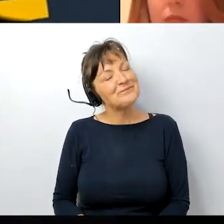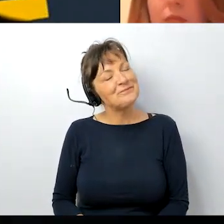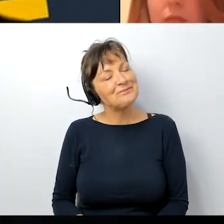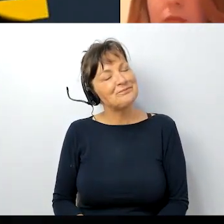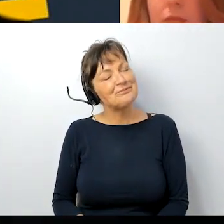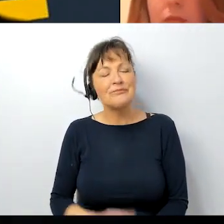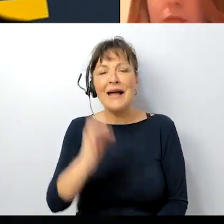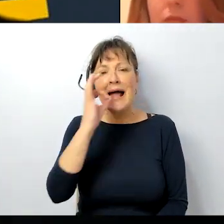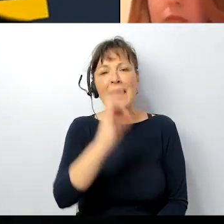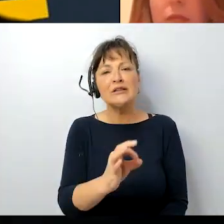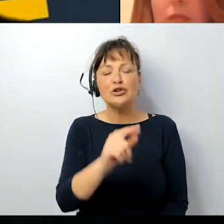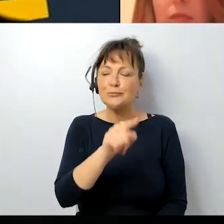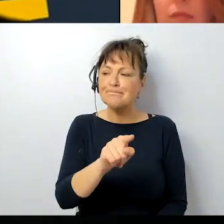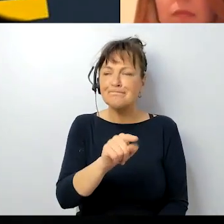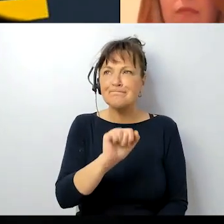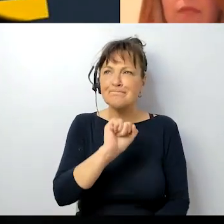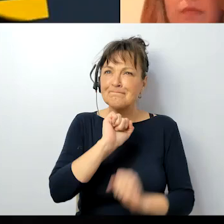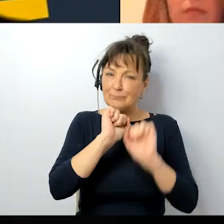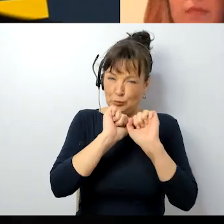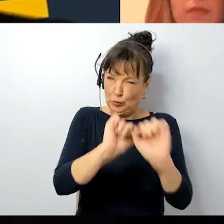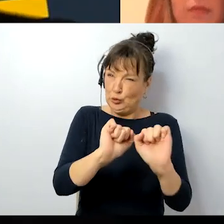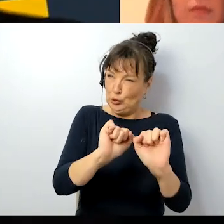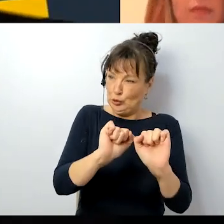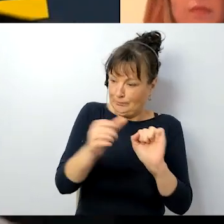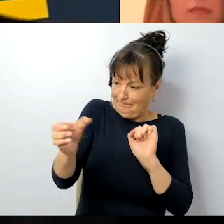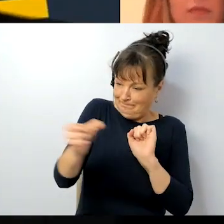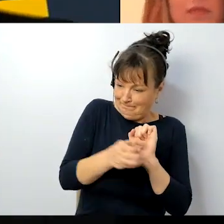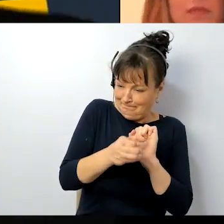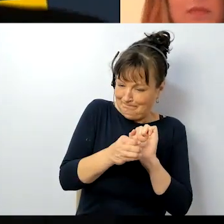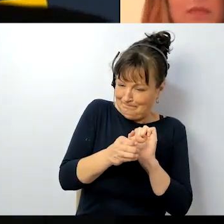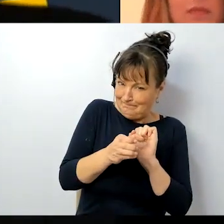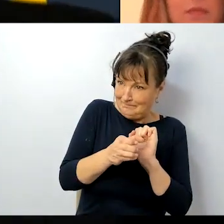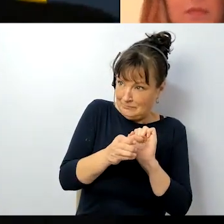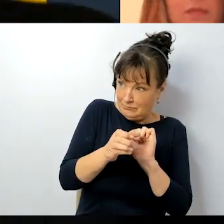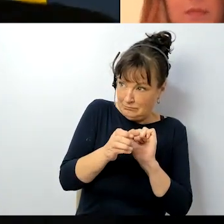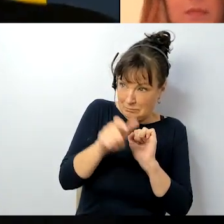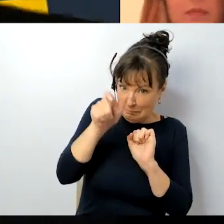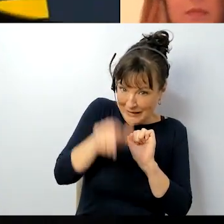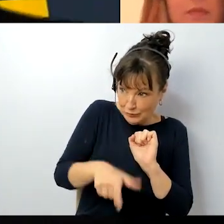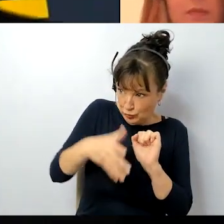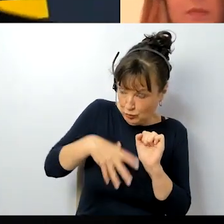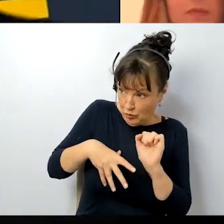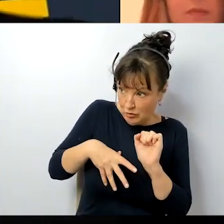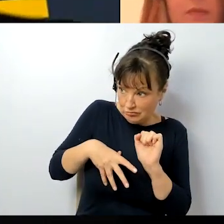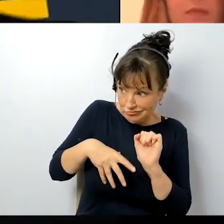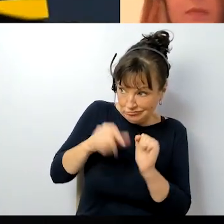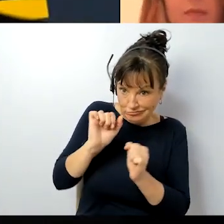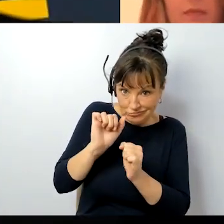important to us. Thank you. And as a business what do you look for in an individual when you're